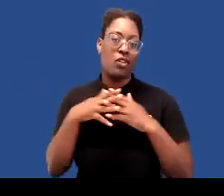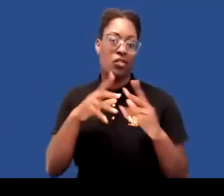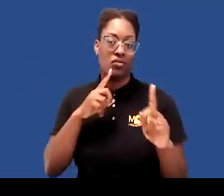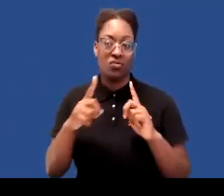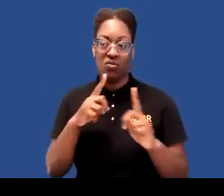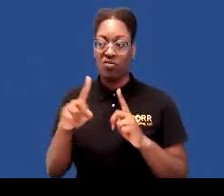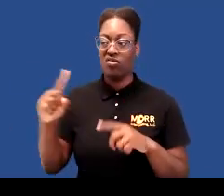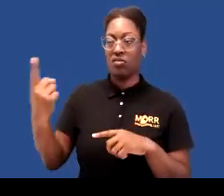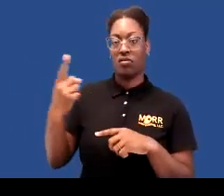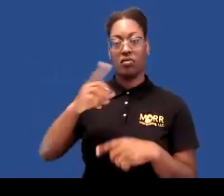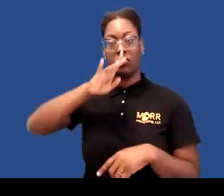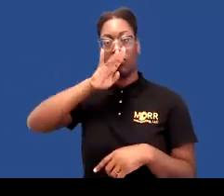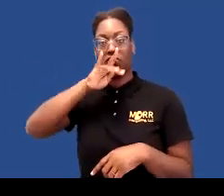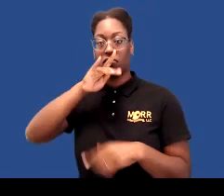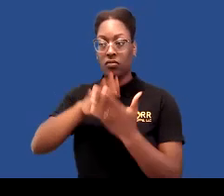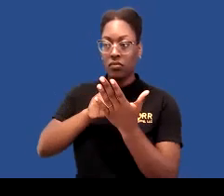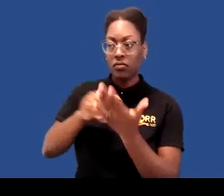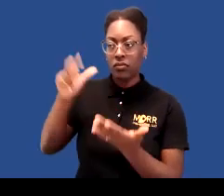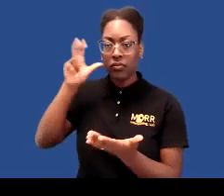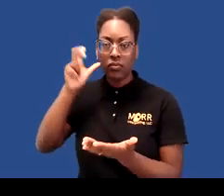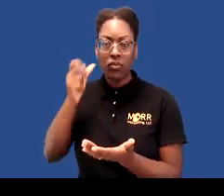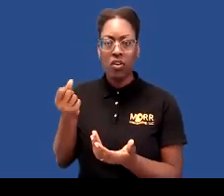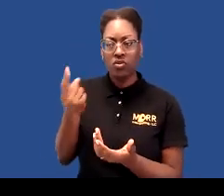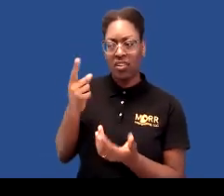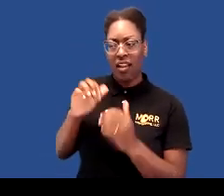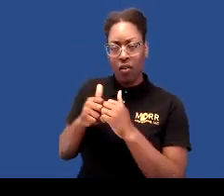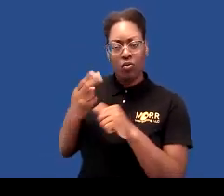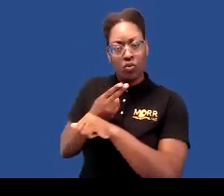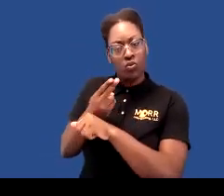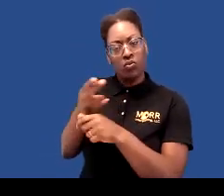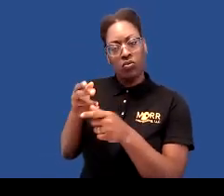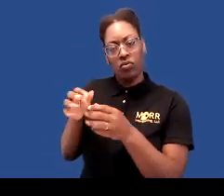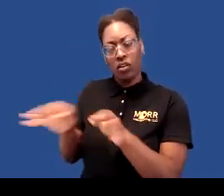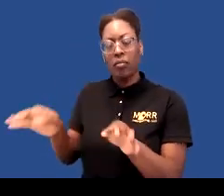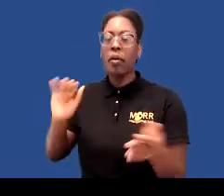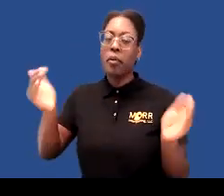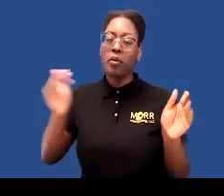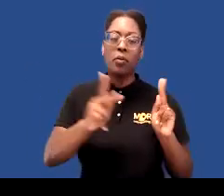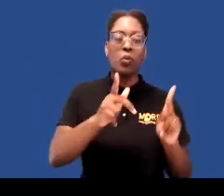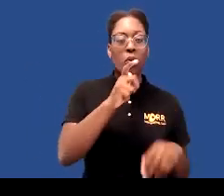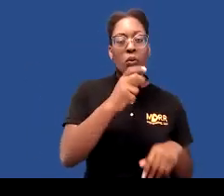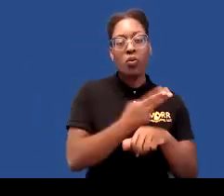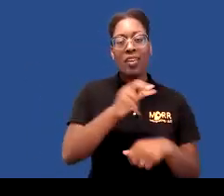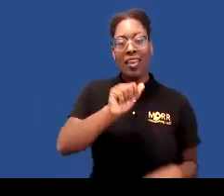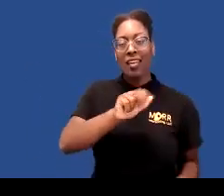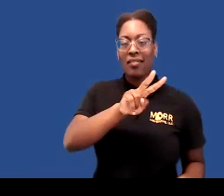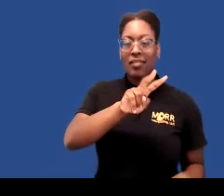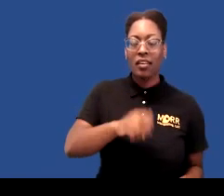whereas students who are coming from different types of Englishes, so AAVE [Afrian American Vernacular English] or for us it's sometimes Spanglish.